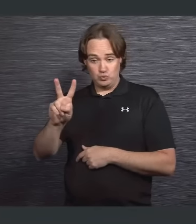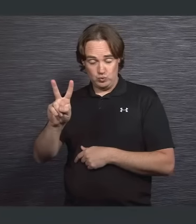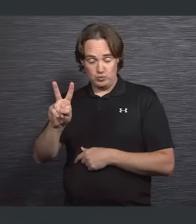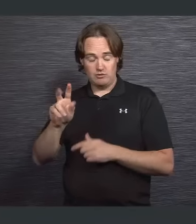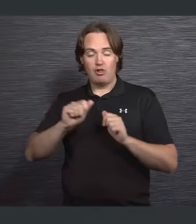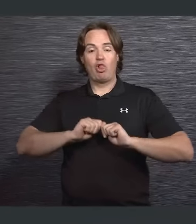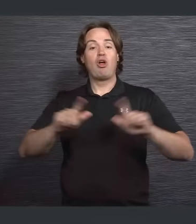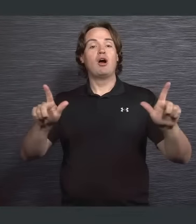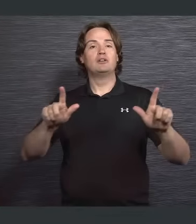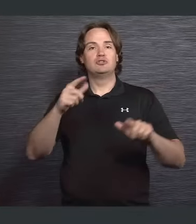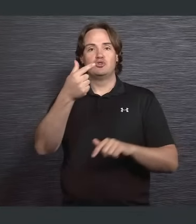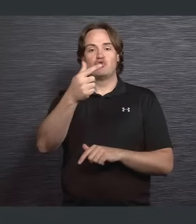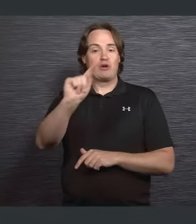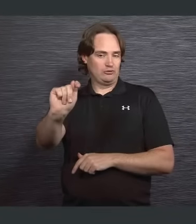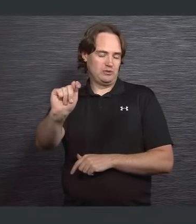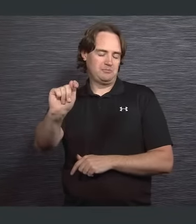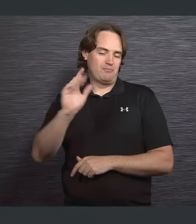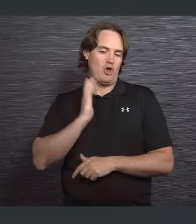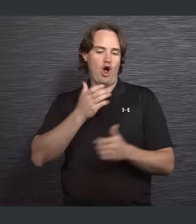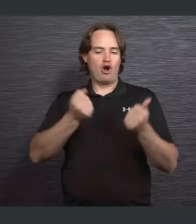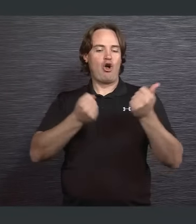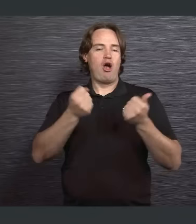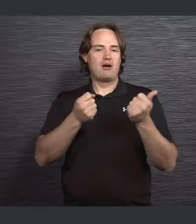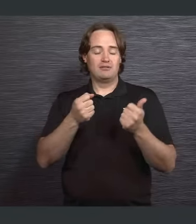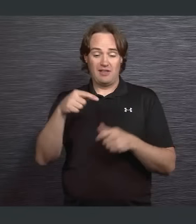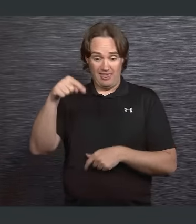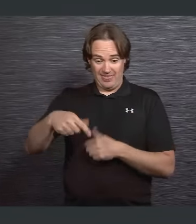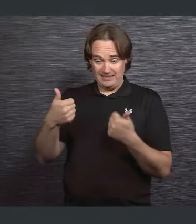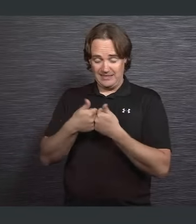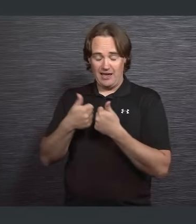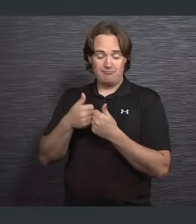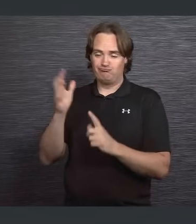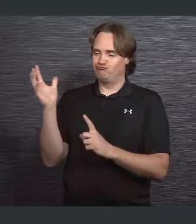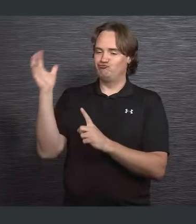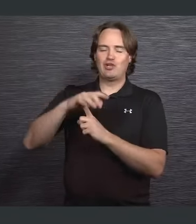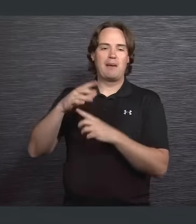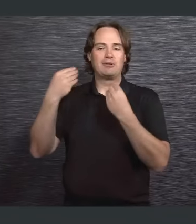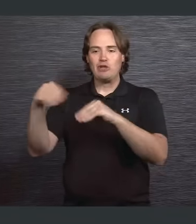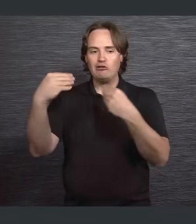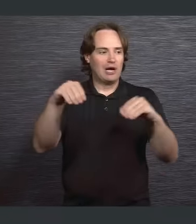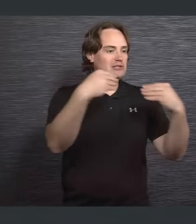"Gran Turismo," a game which has sold more copies across the series than any other title